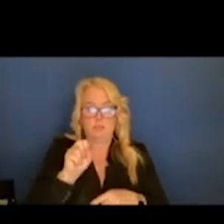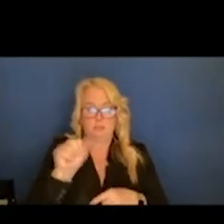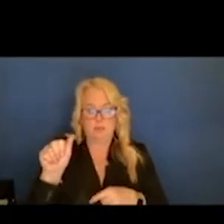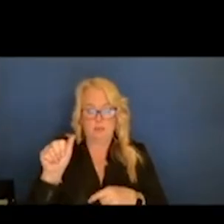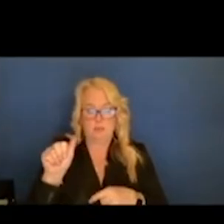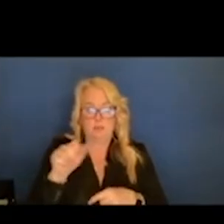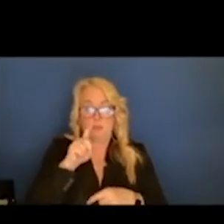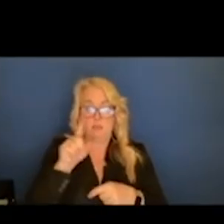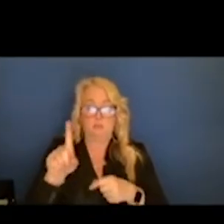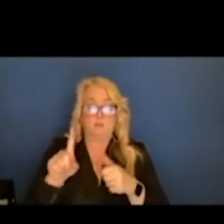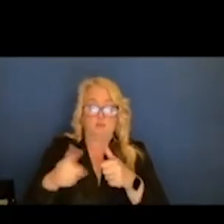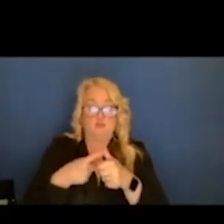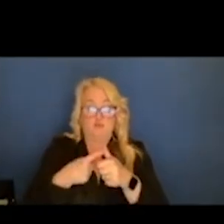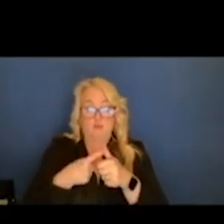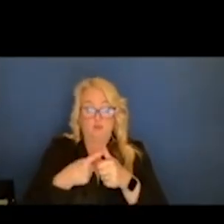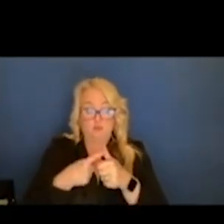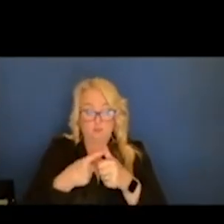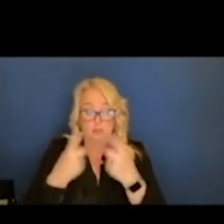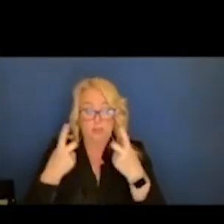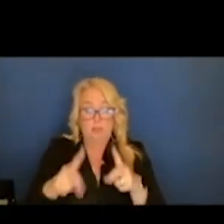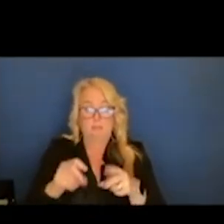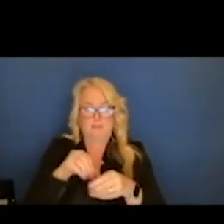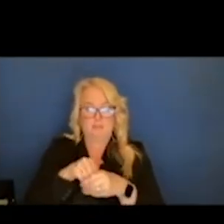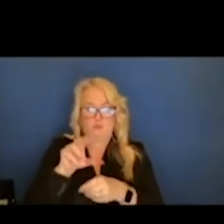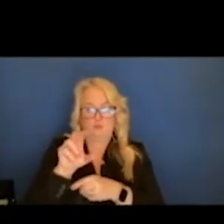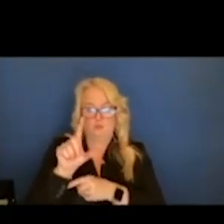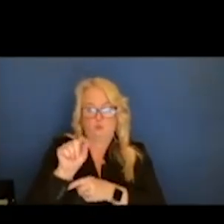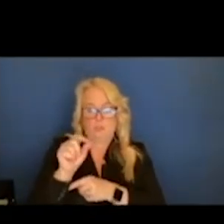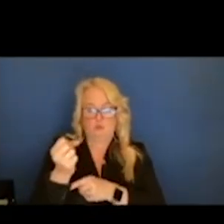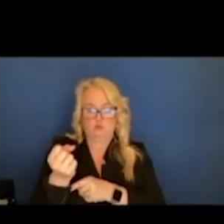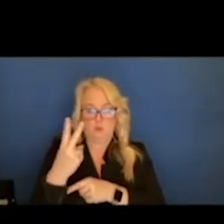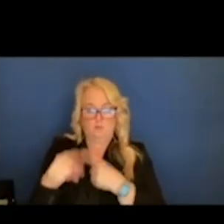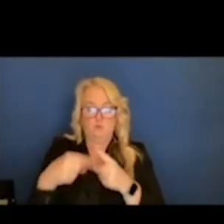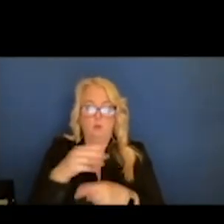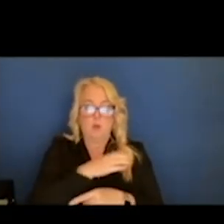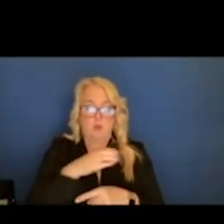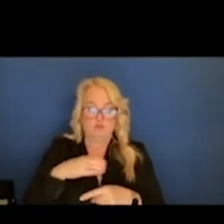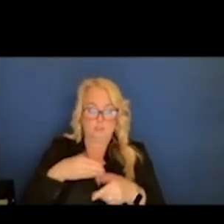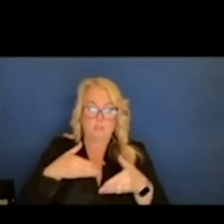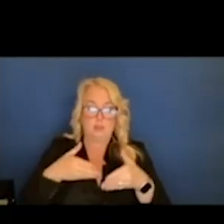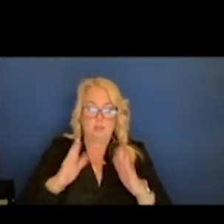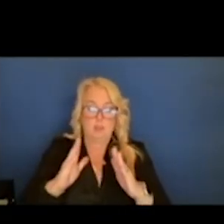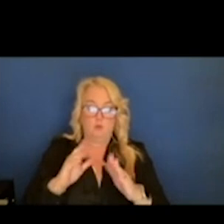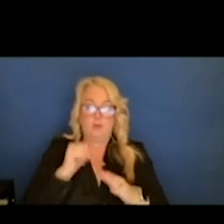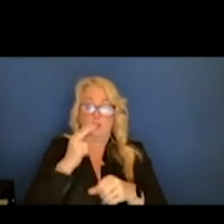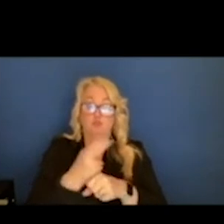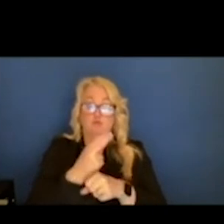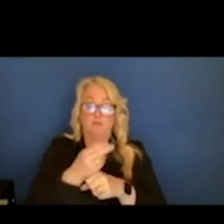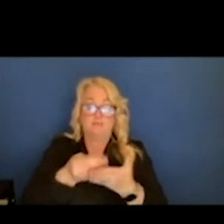by RSA and its origins trace back to 2012, when Congress authorized unused funds,